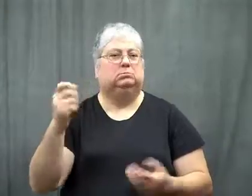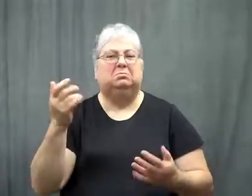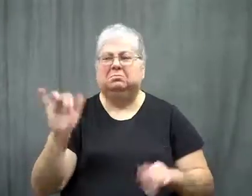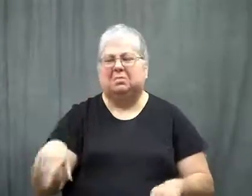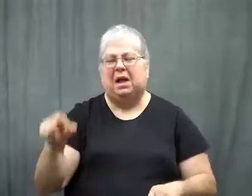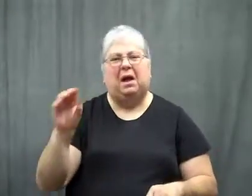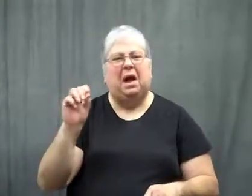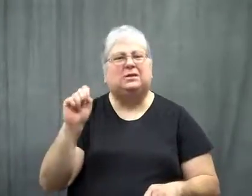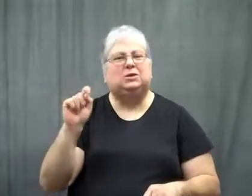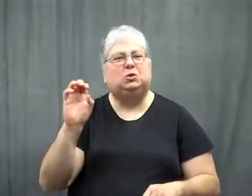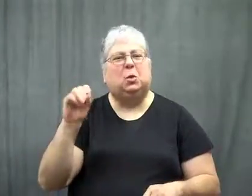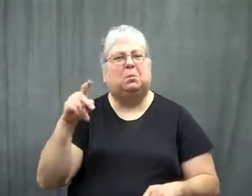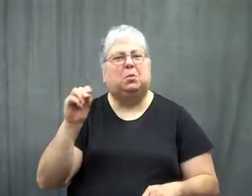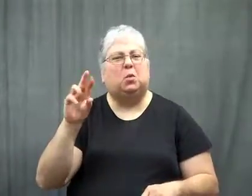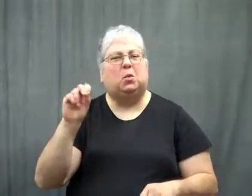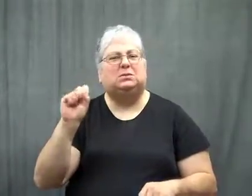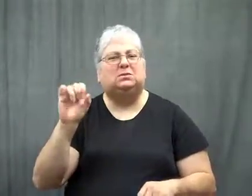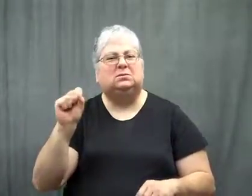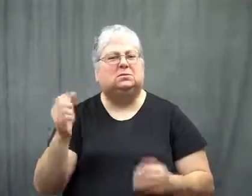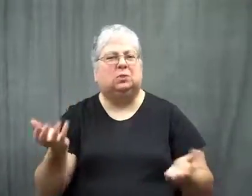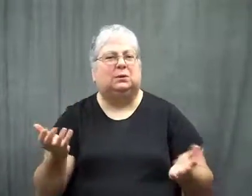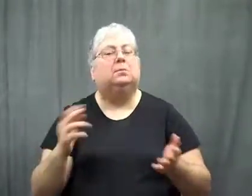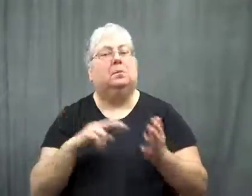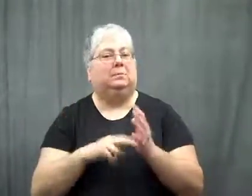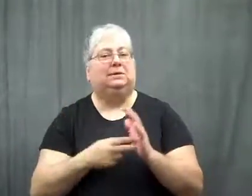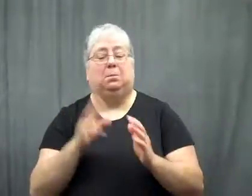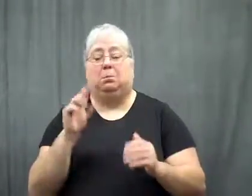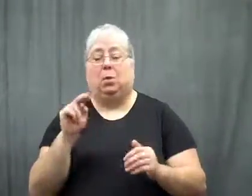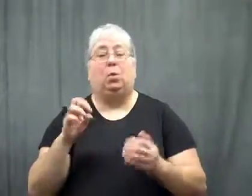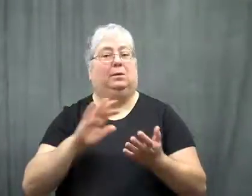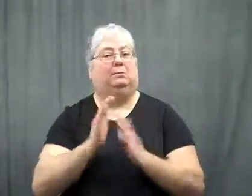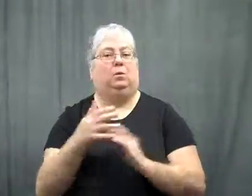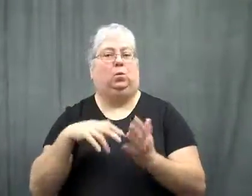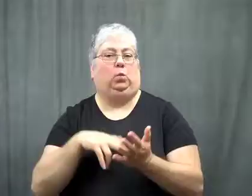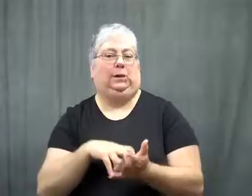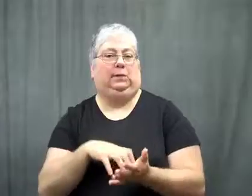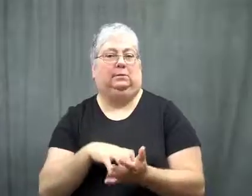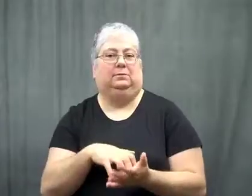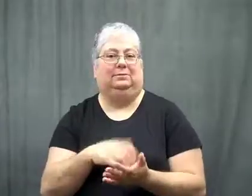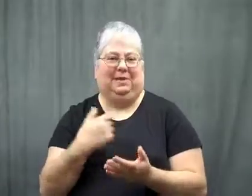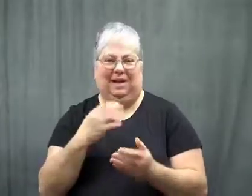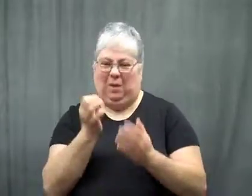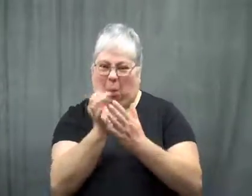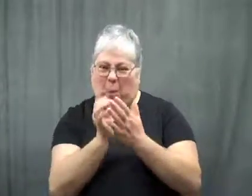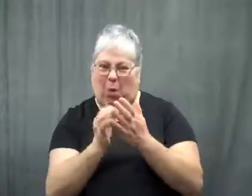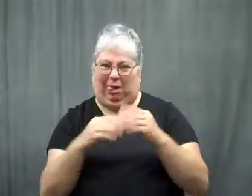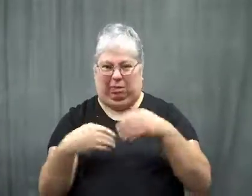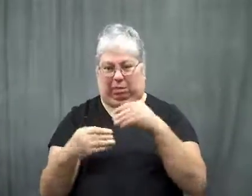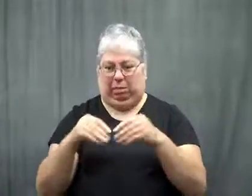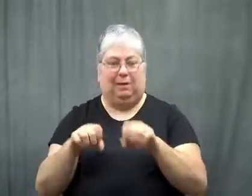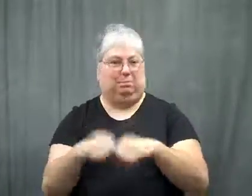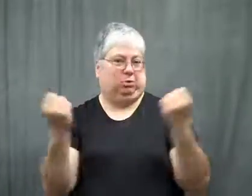That means the bones have become weak. The bones have little holes, are brittle and break easily.